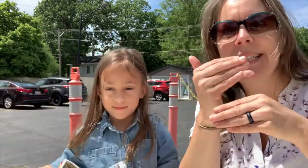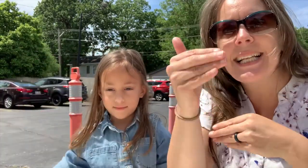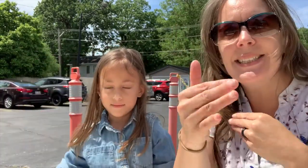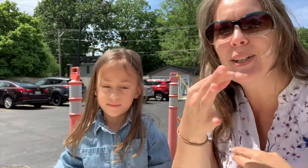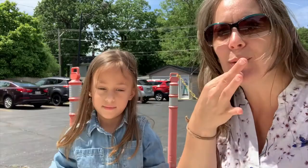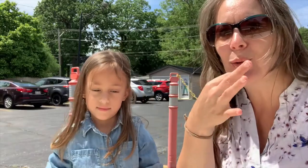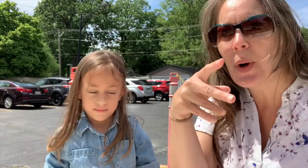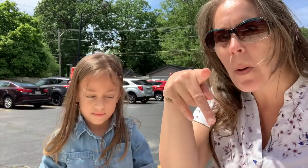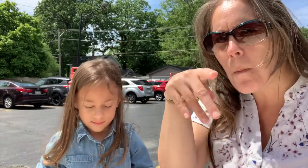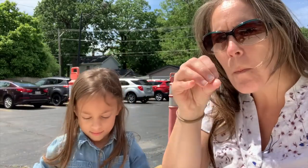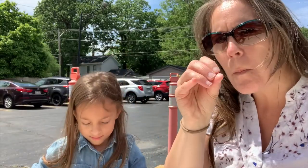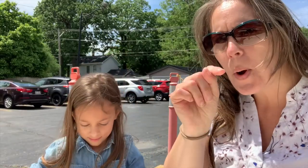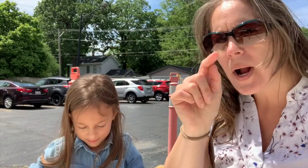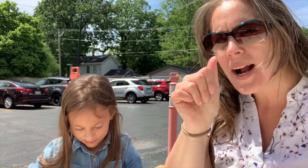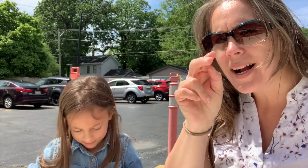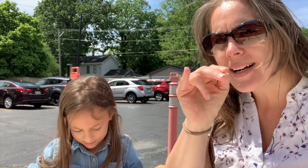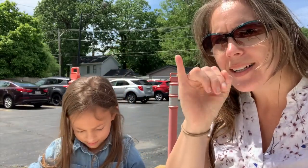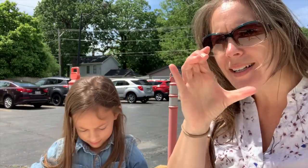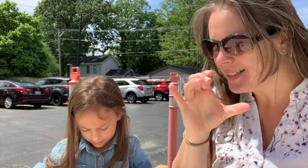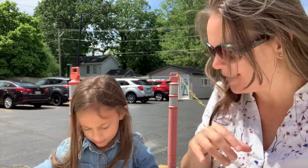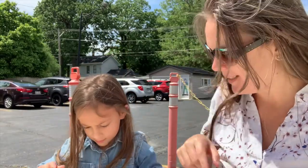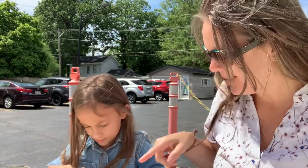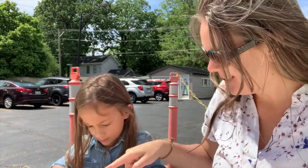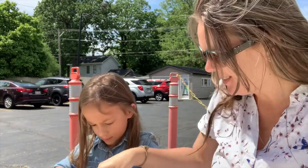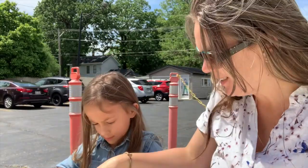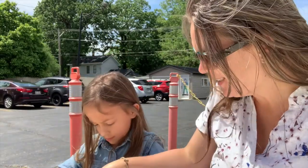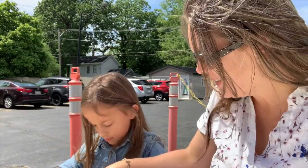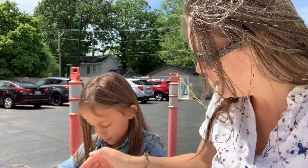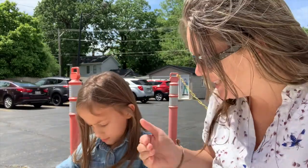Yay! Next one soon will be at Pontiac.